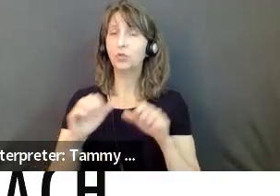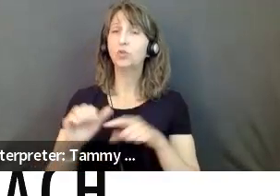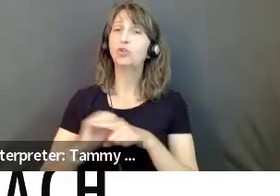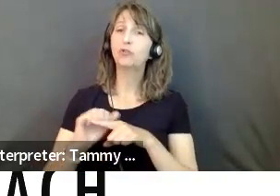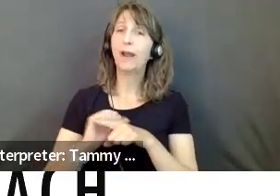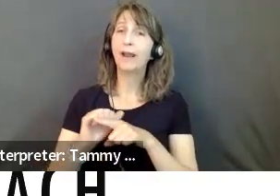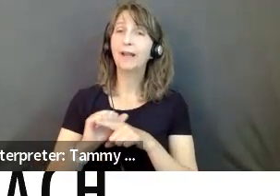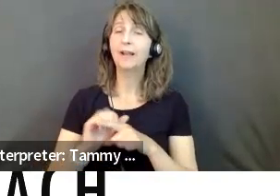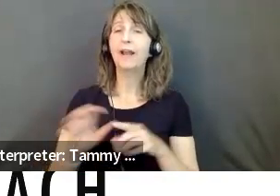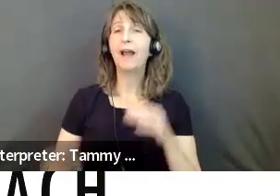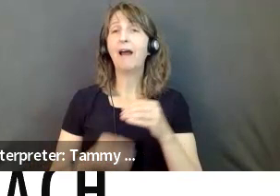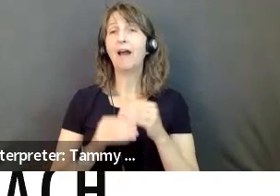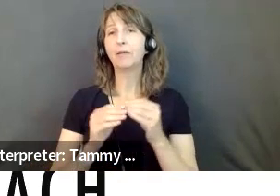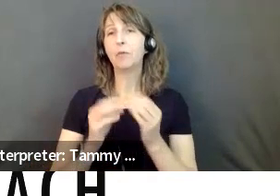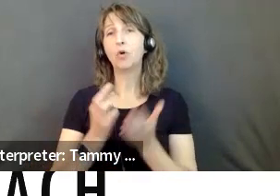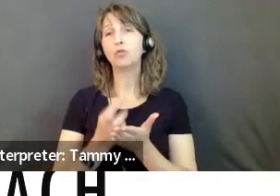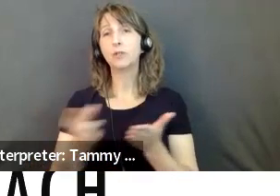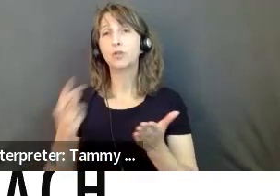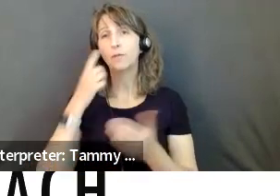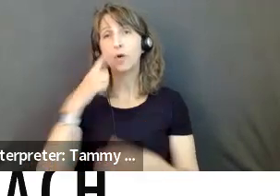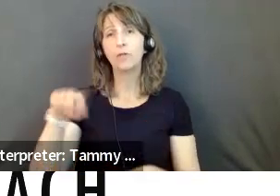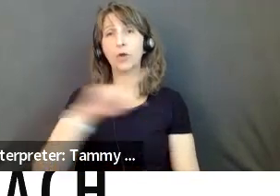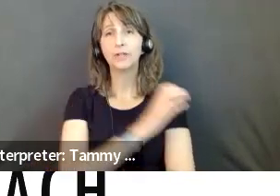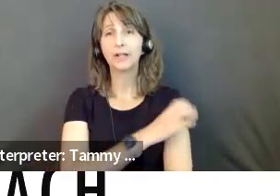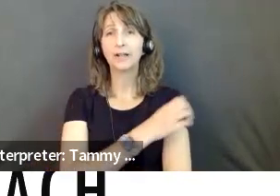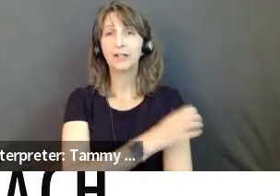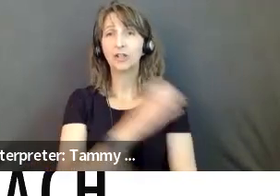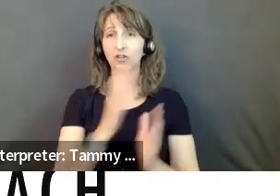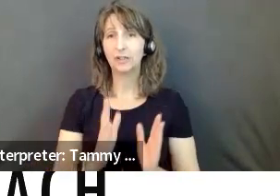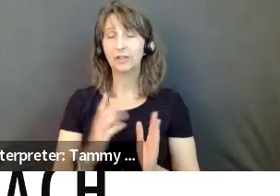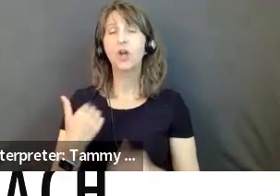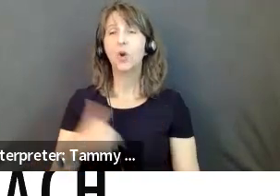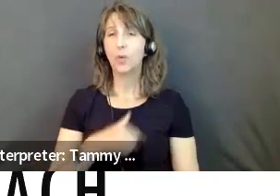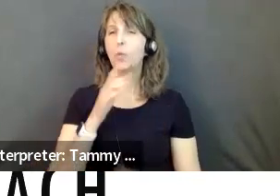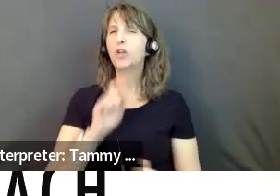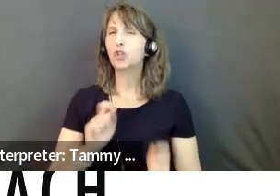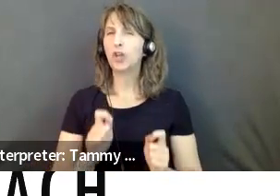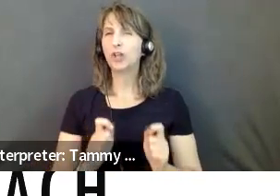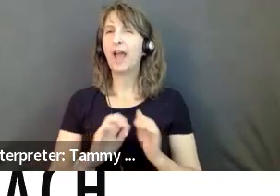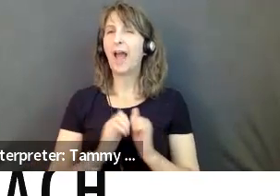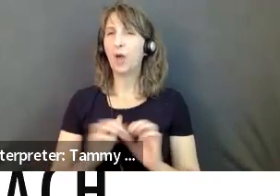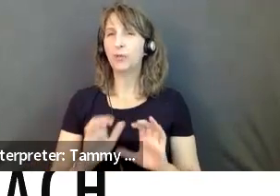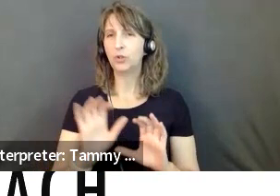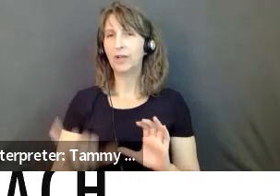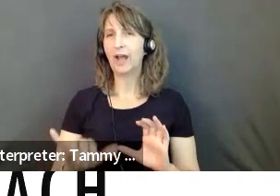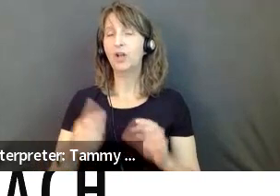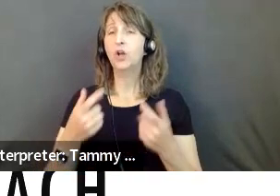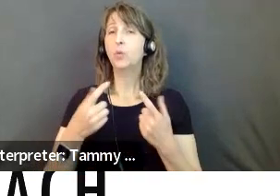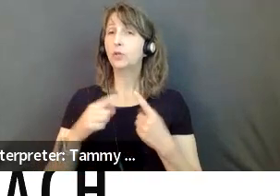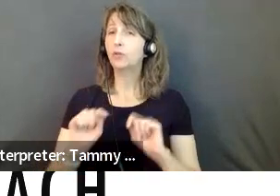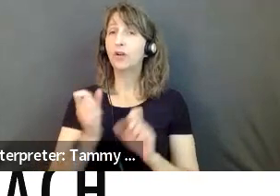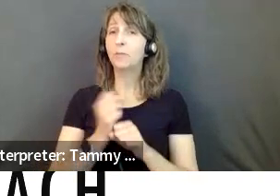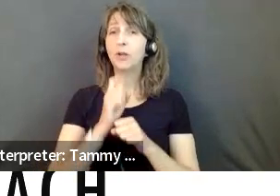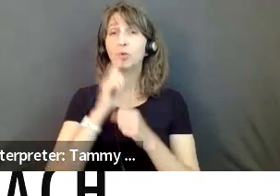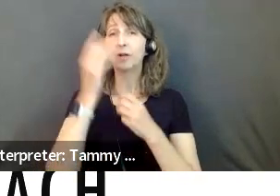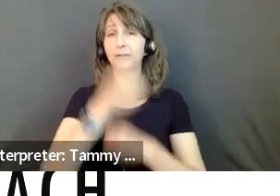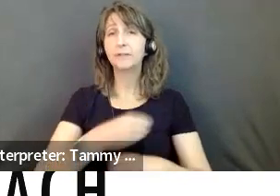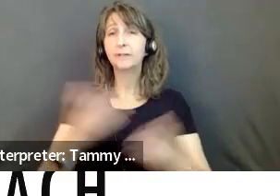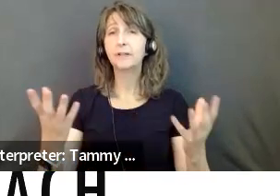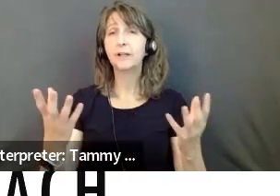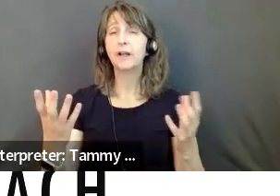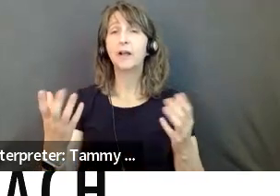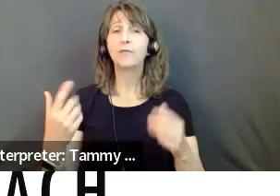And so we are also changing the way we do that a little bit. So we're trying to make sure that we send the message that we're actually not asking clinicians to do something new.